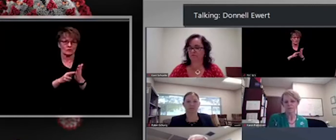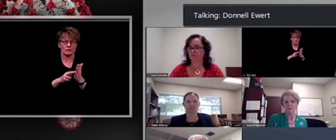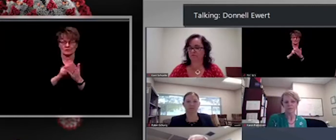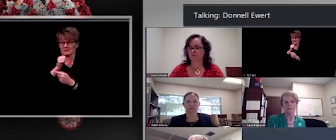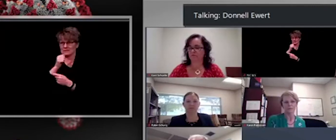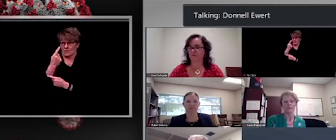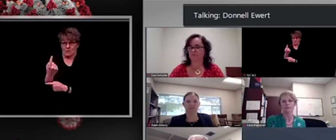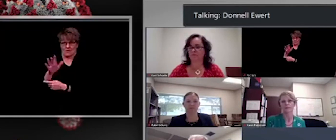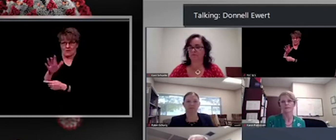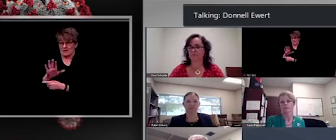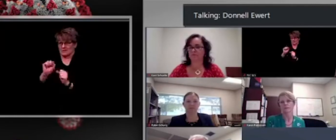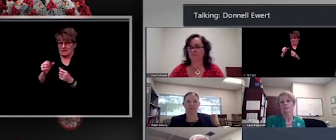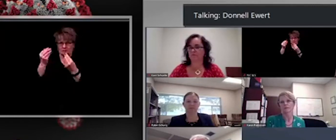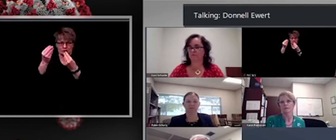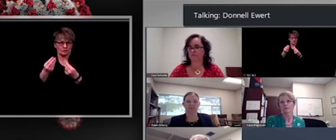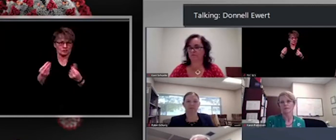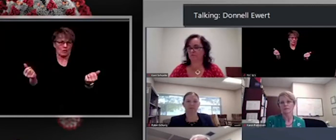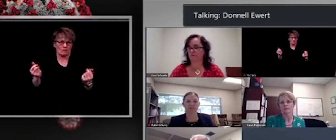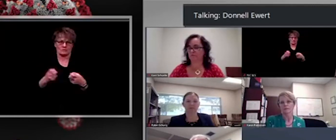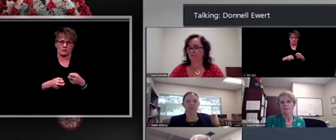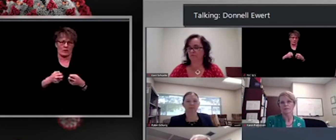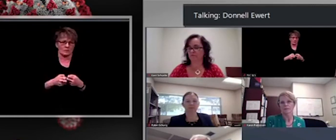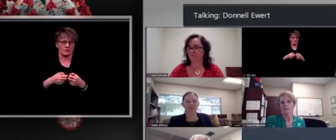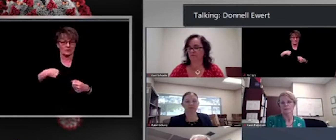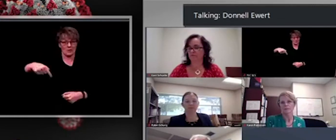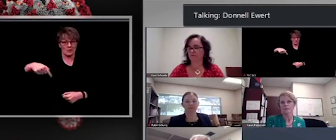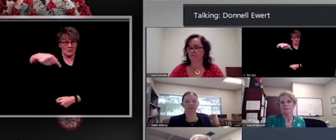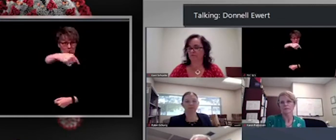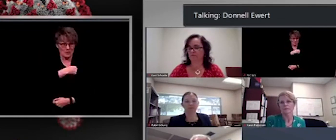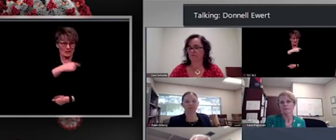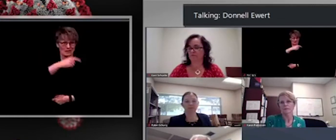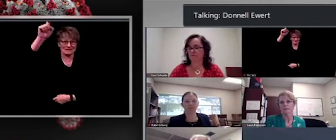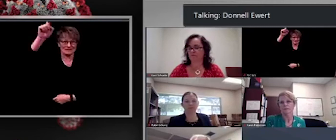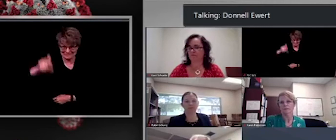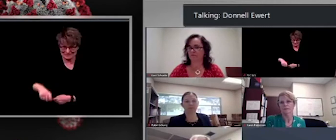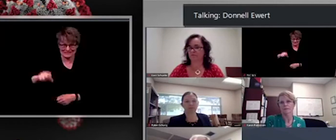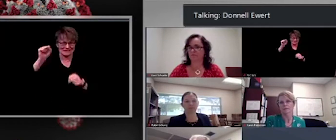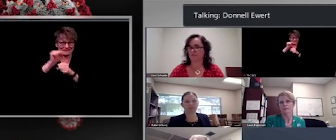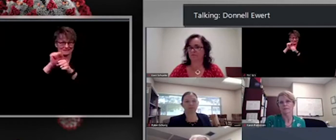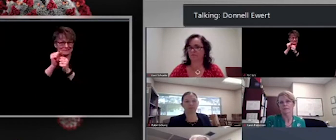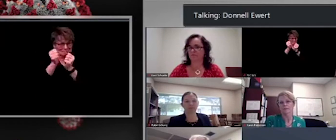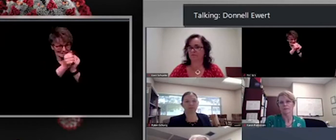all got to work together and by doing so, we help our schools and we help our businesses.